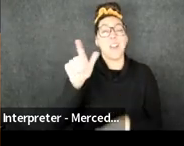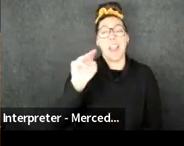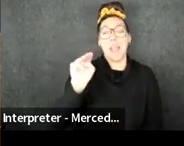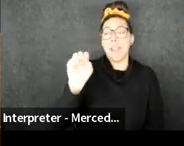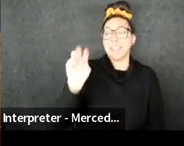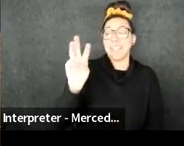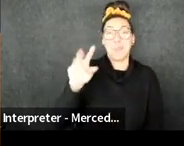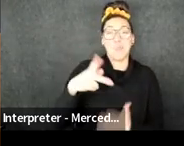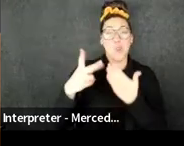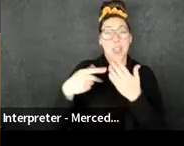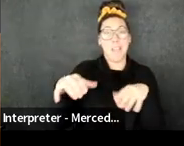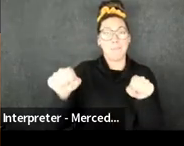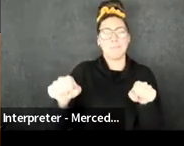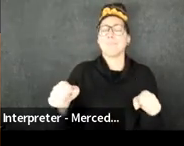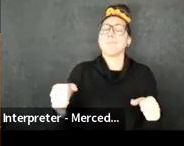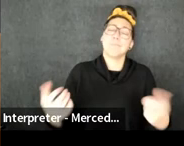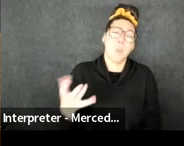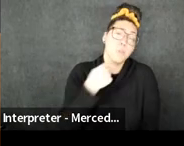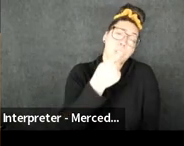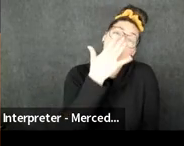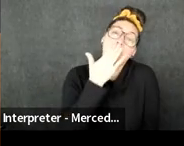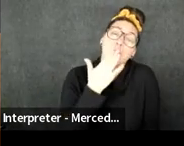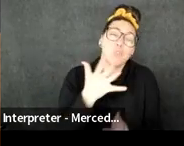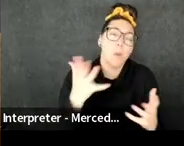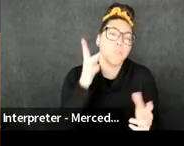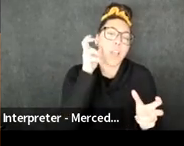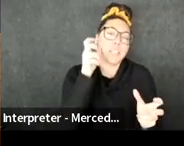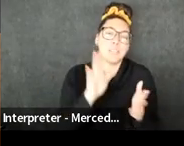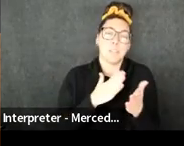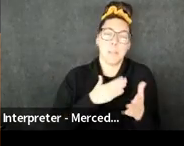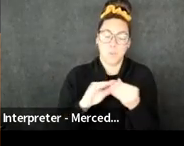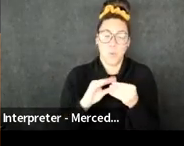So I want to say thank you guys so much for my story. And I would pass it on to name. Thank you